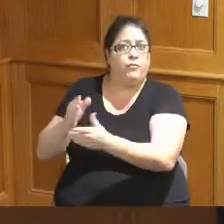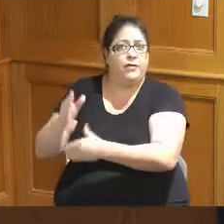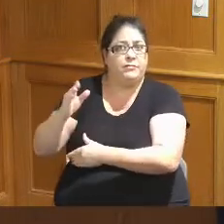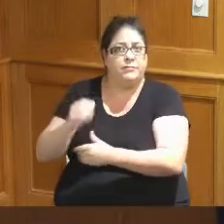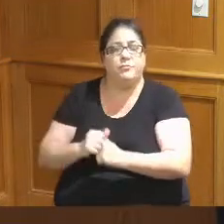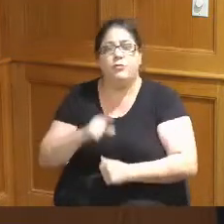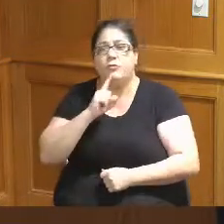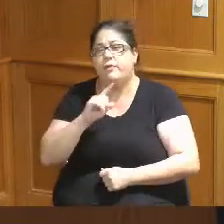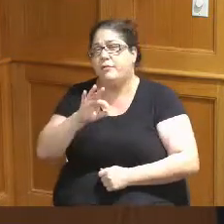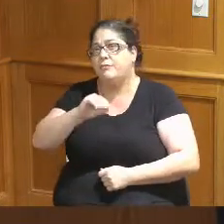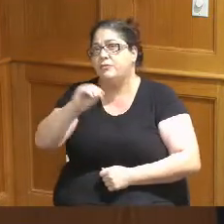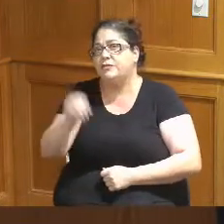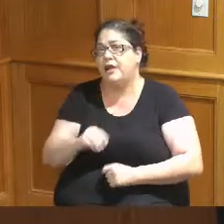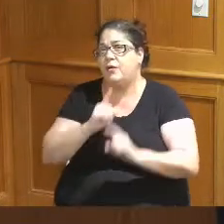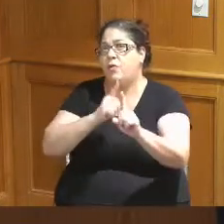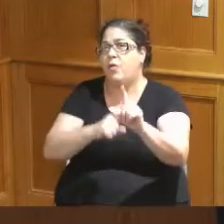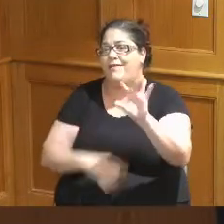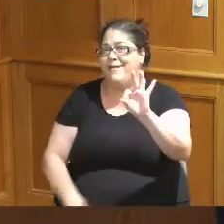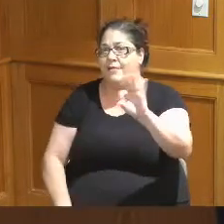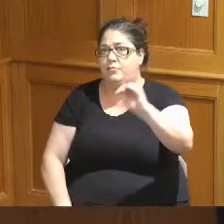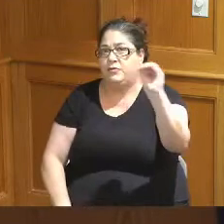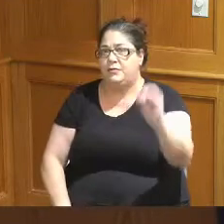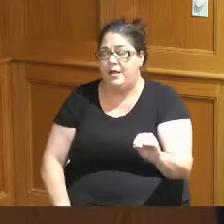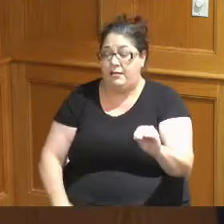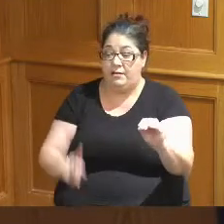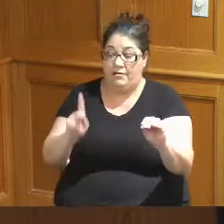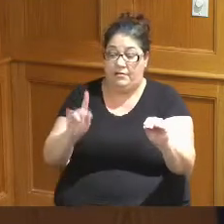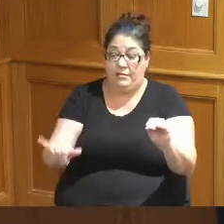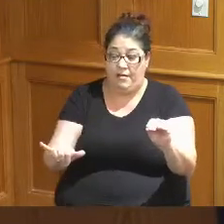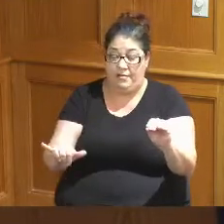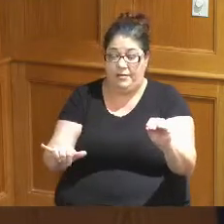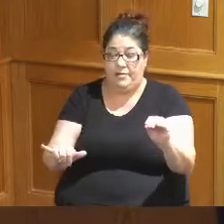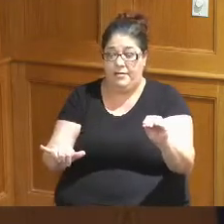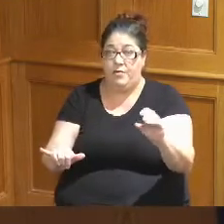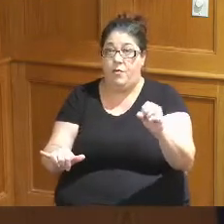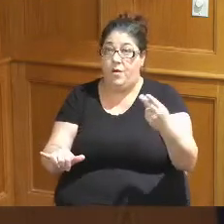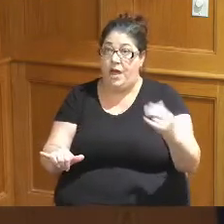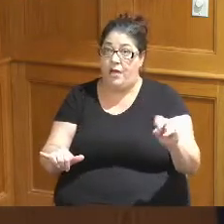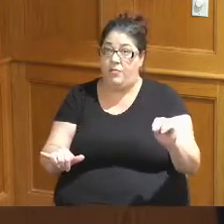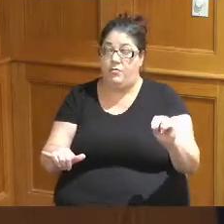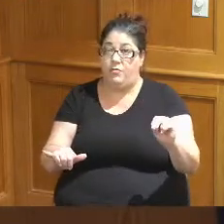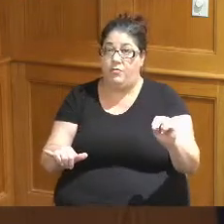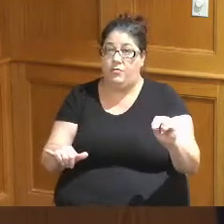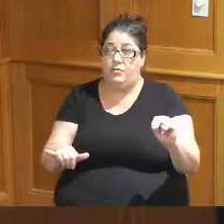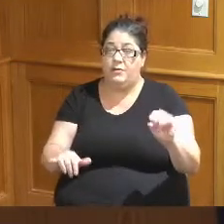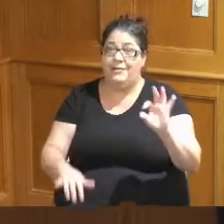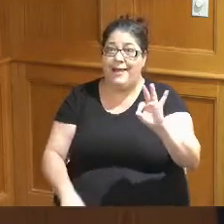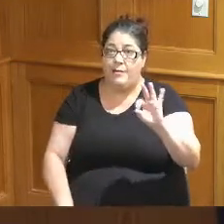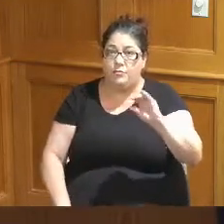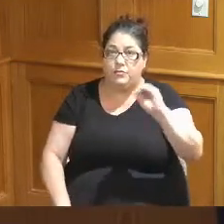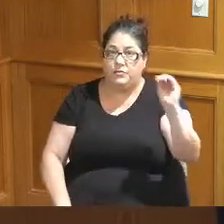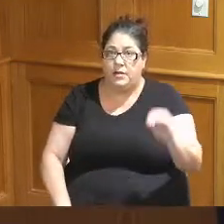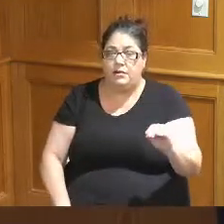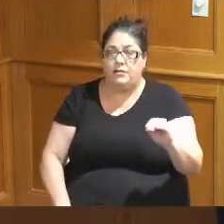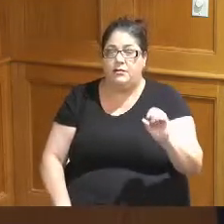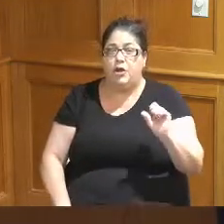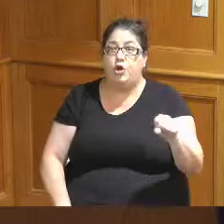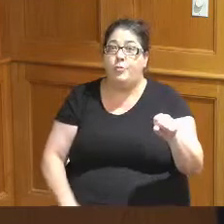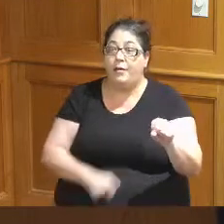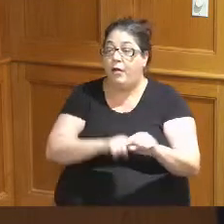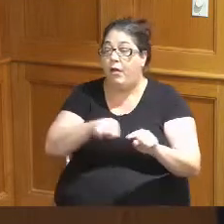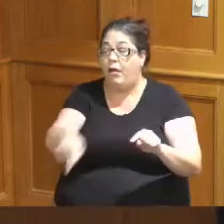percent and that includes Kentucky and Ohio so they could be in Kentucky and get eight percent